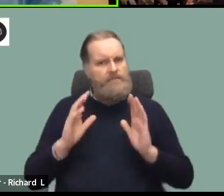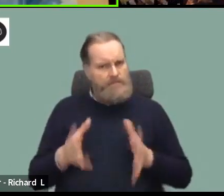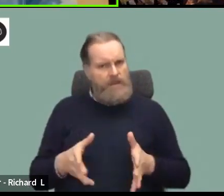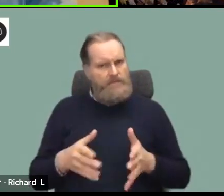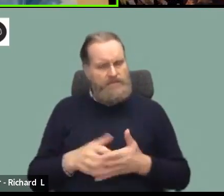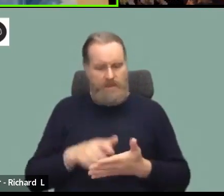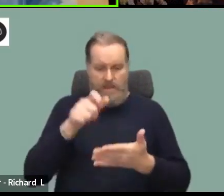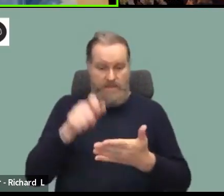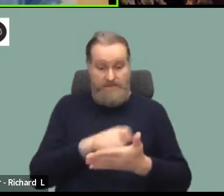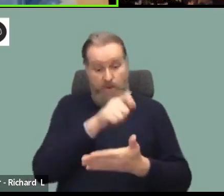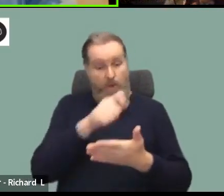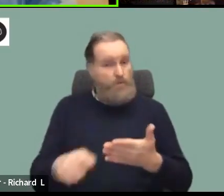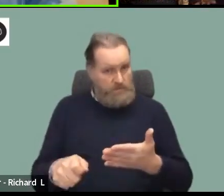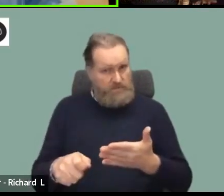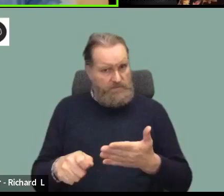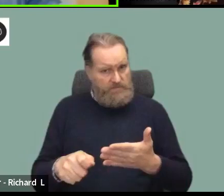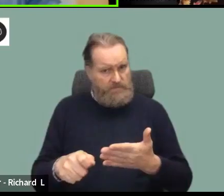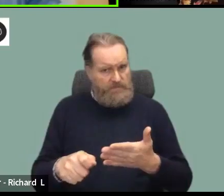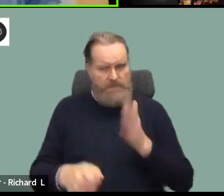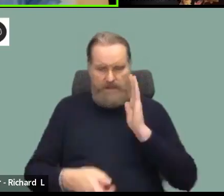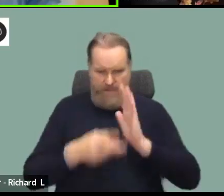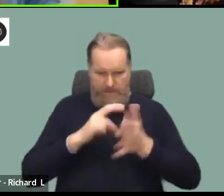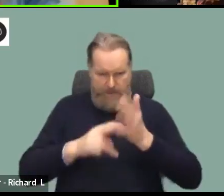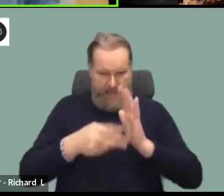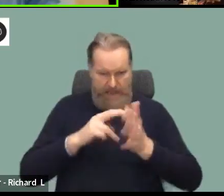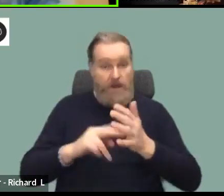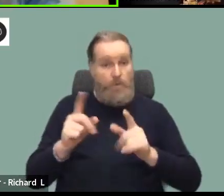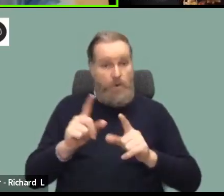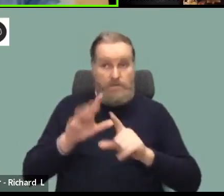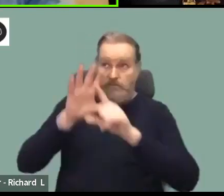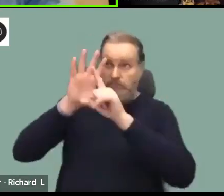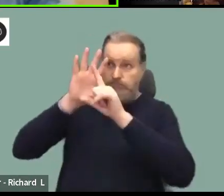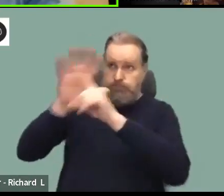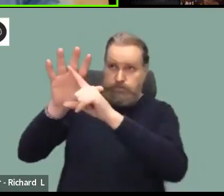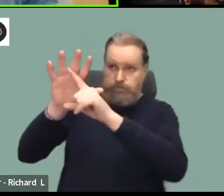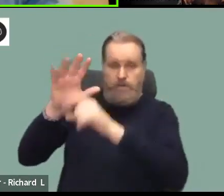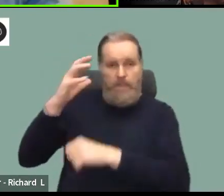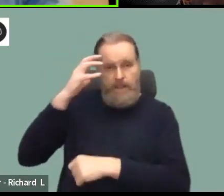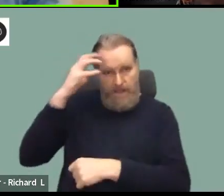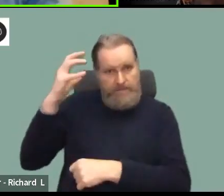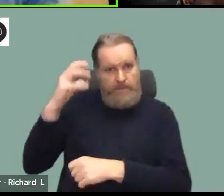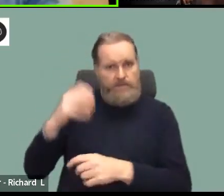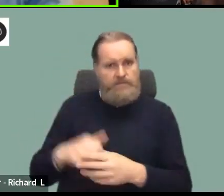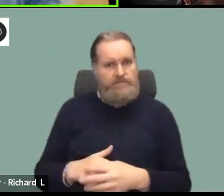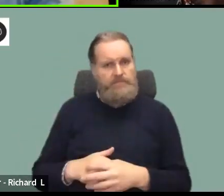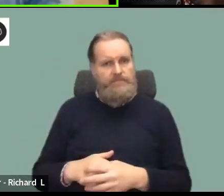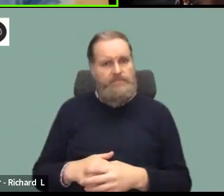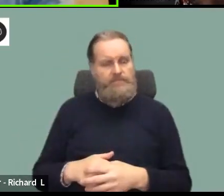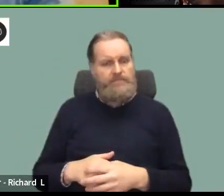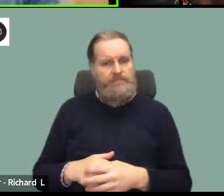ever had. So the tactics that we use So the tactics that we use in a are designed to put more pressure on are designed to put more pressure on than ever before.